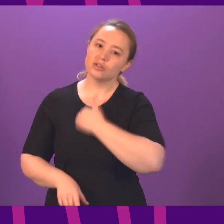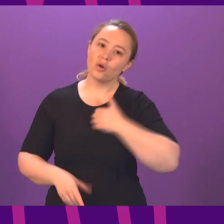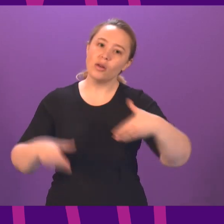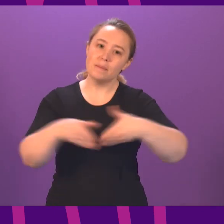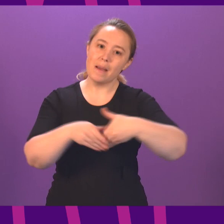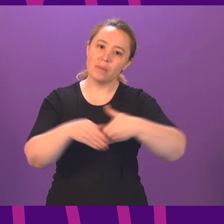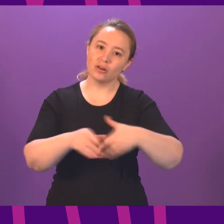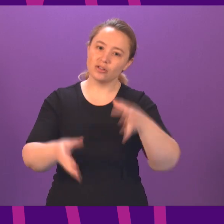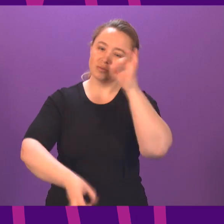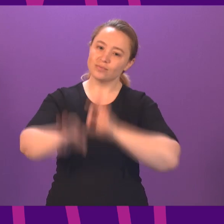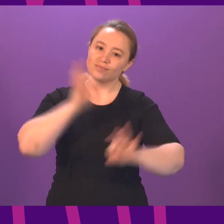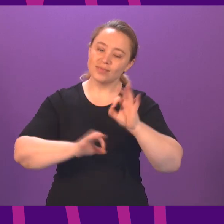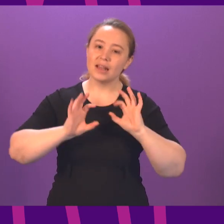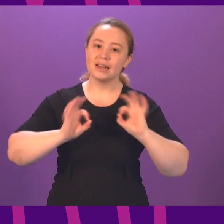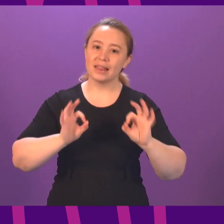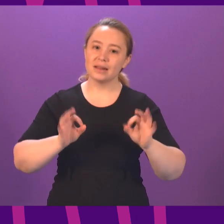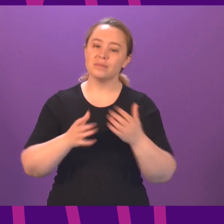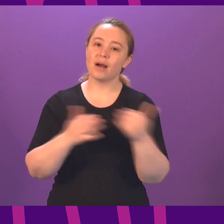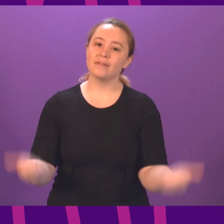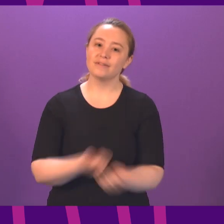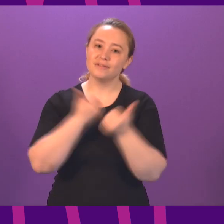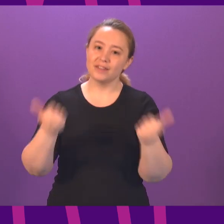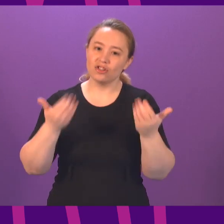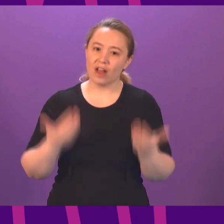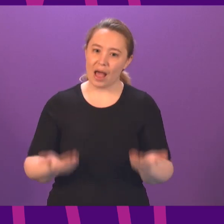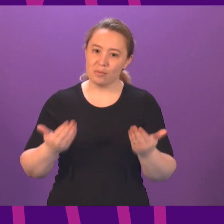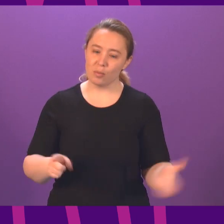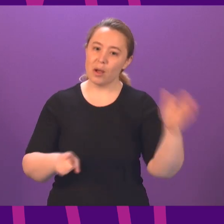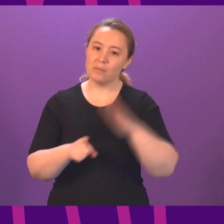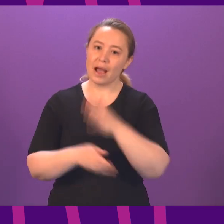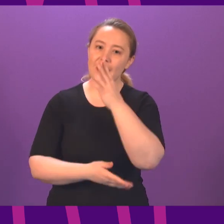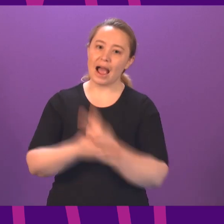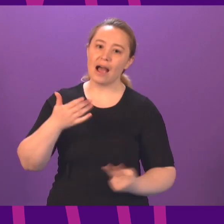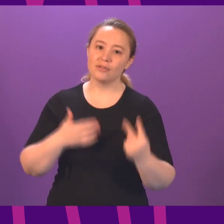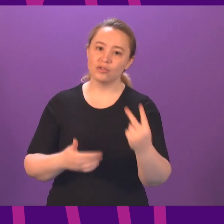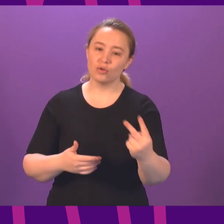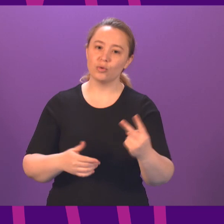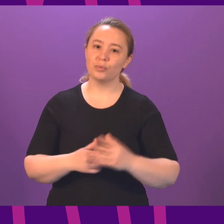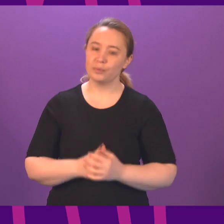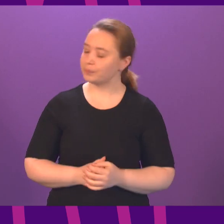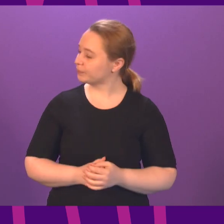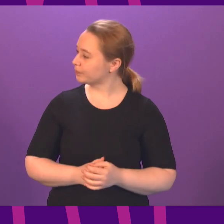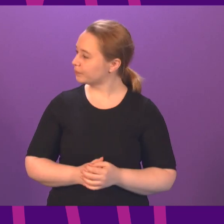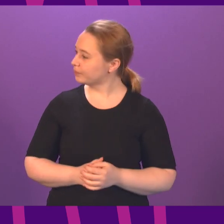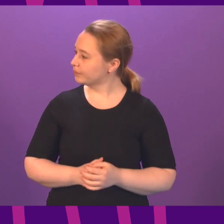to reach. We will return at 2.30 with Liberal Democrat business.